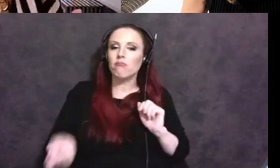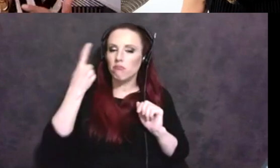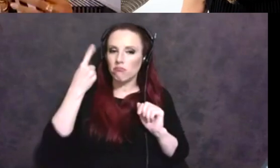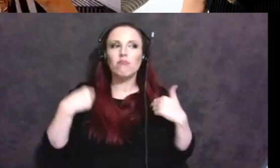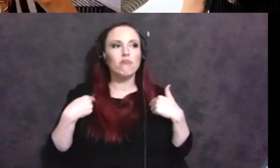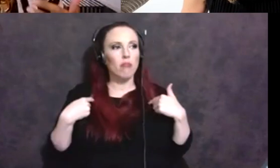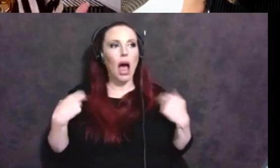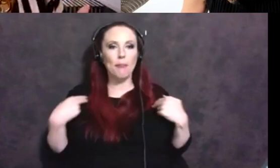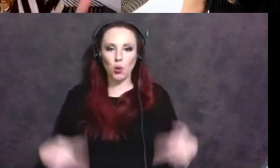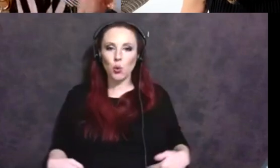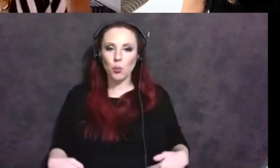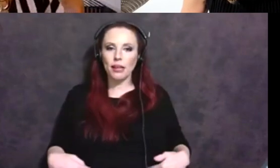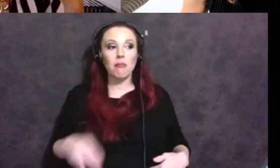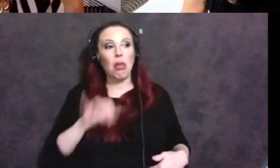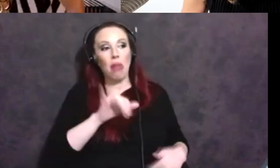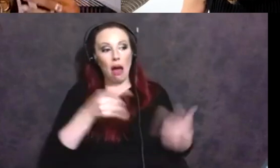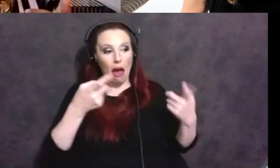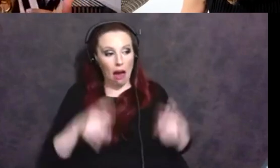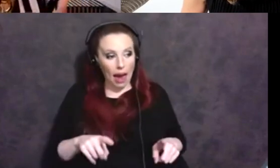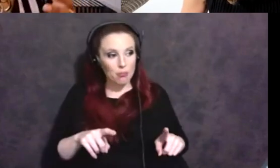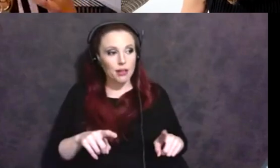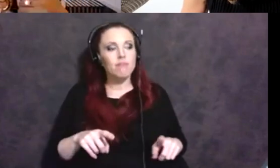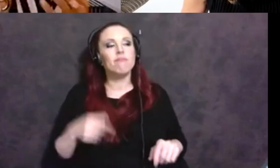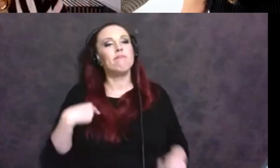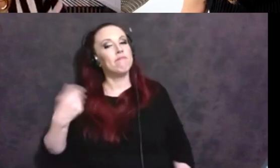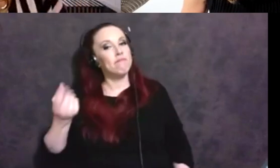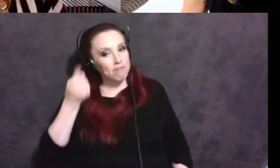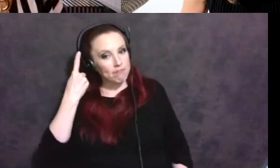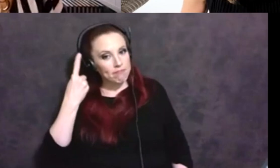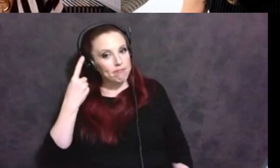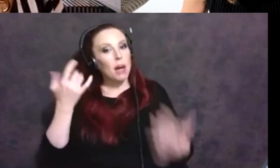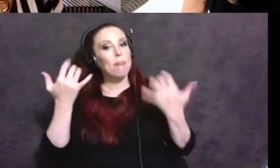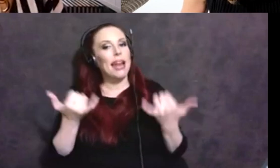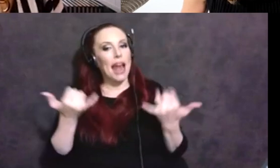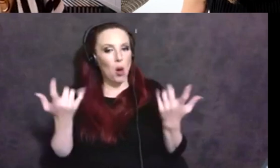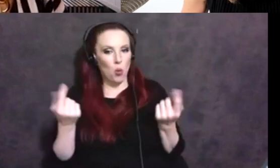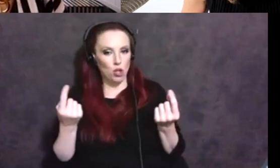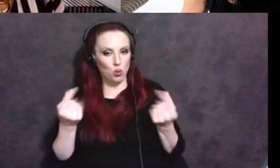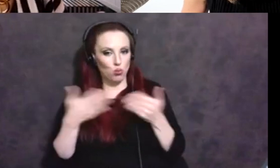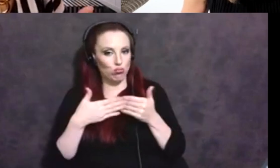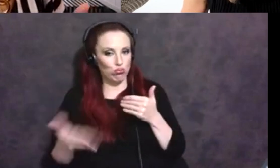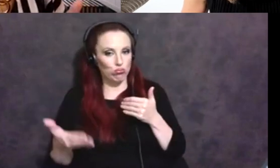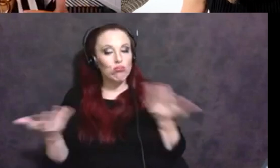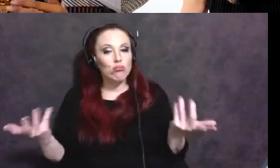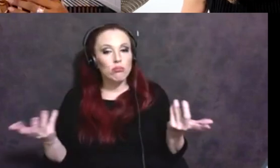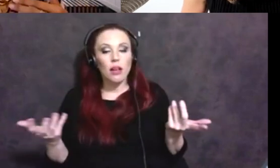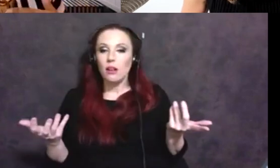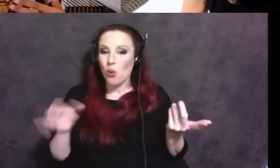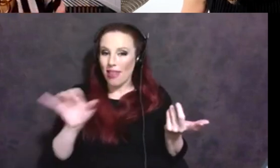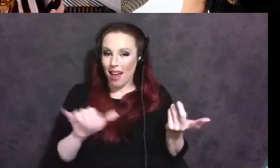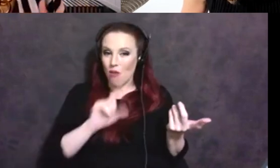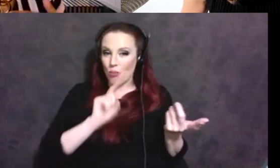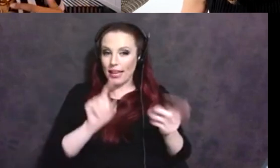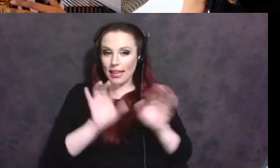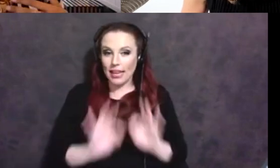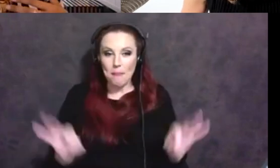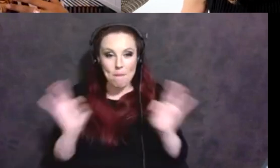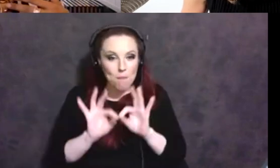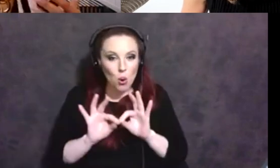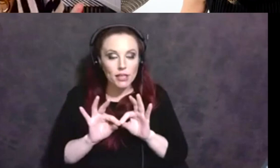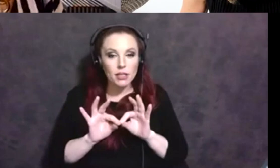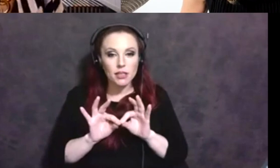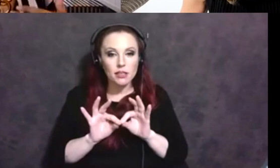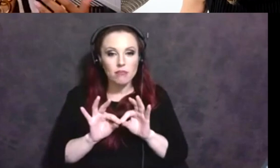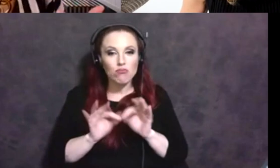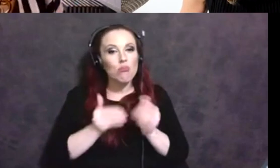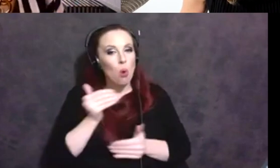color and Indigenous. It is important for us to understand I am human and this happened.